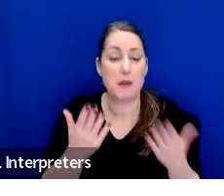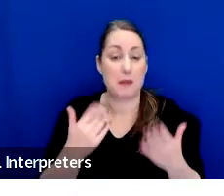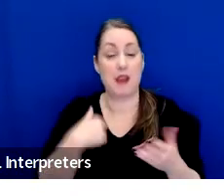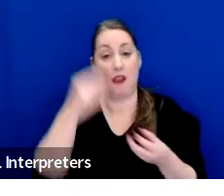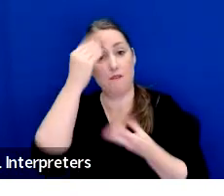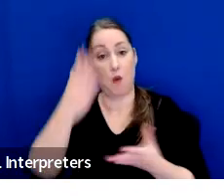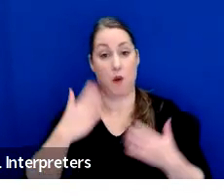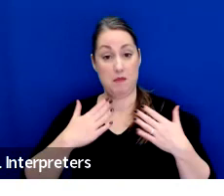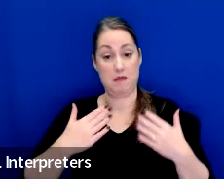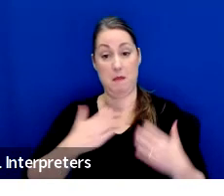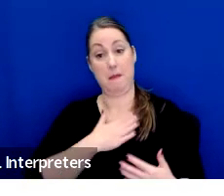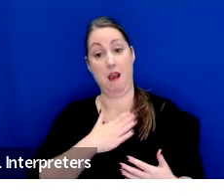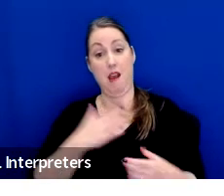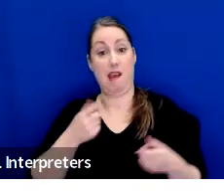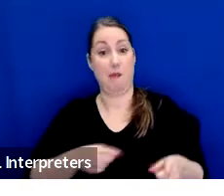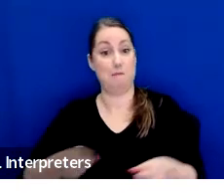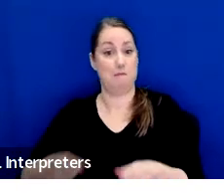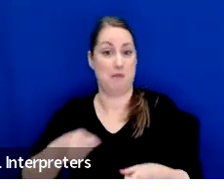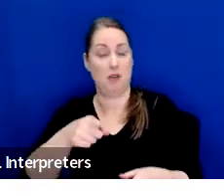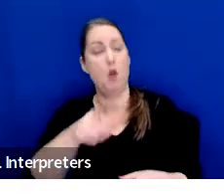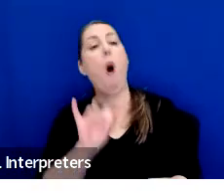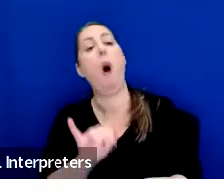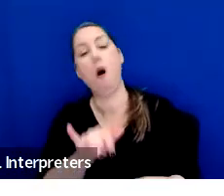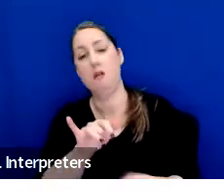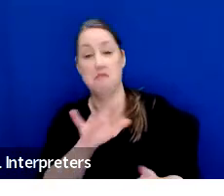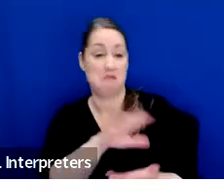So around